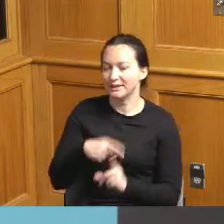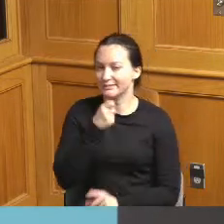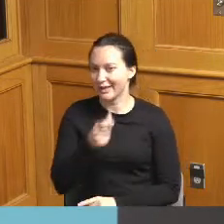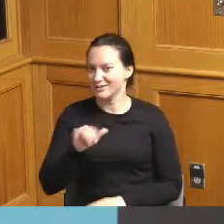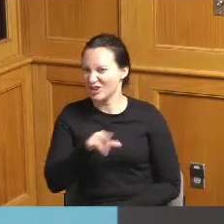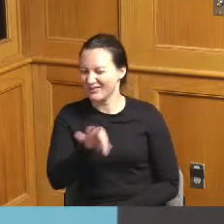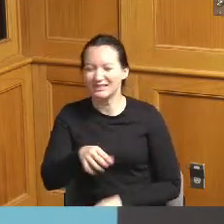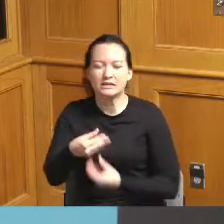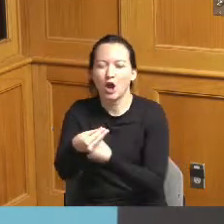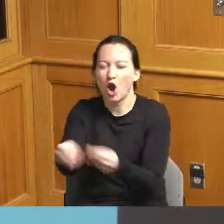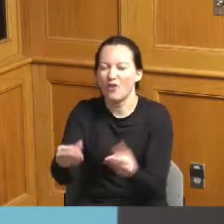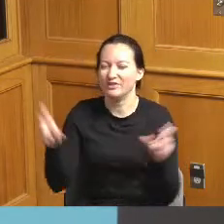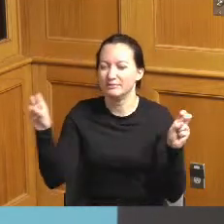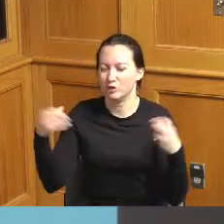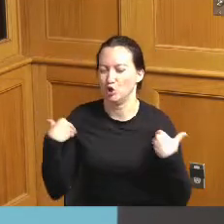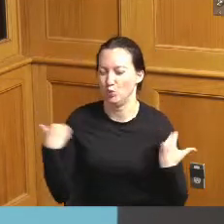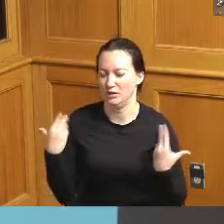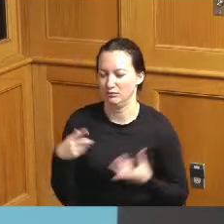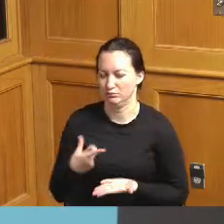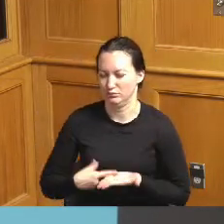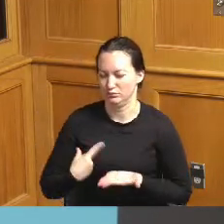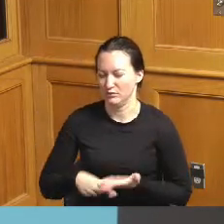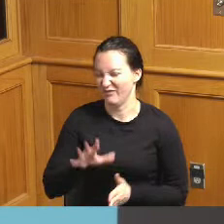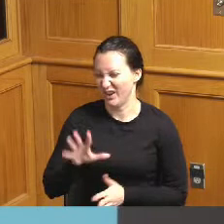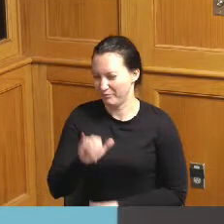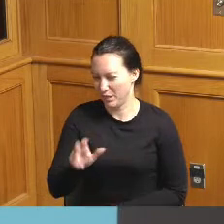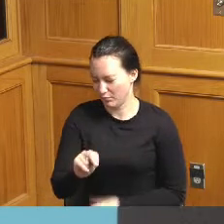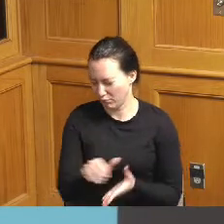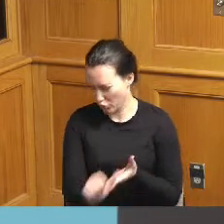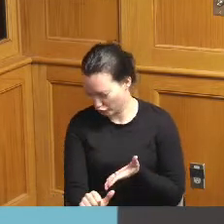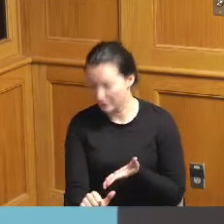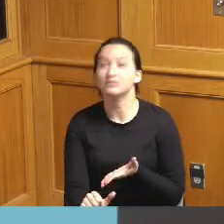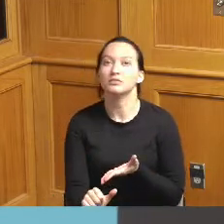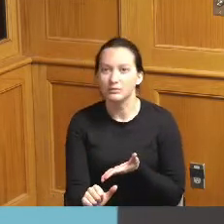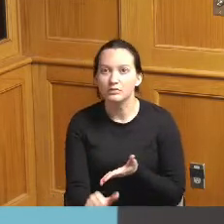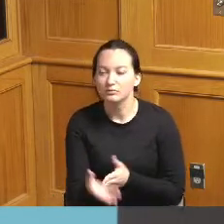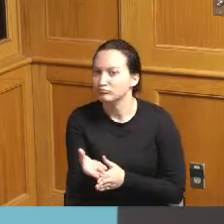this is the office of Youth we talked about before with the five million dollars that that is there